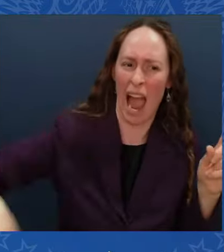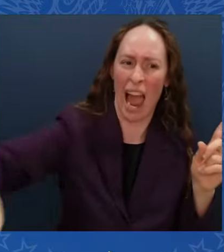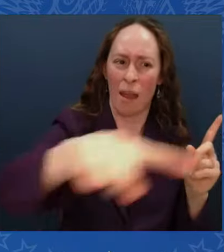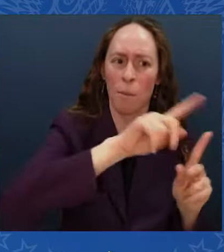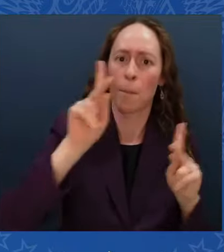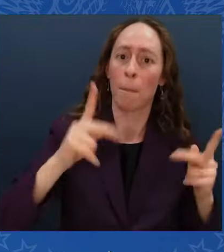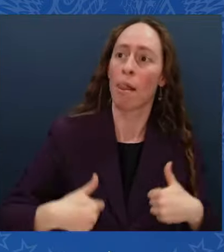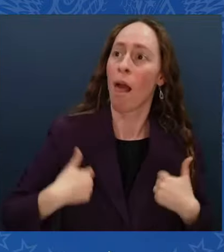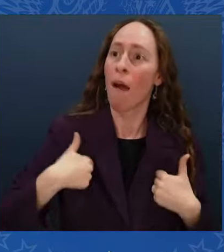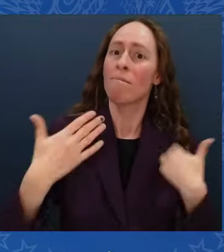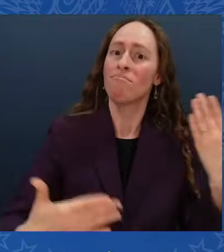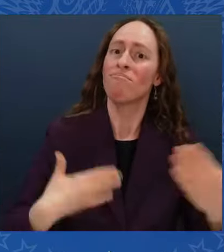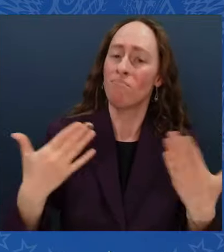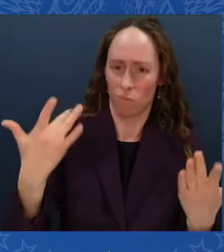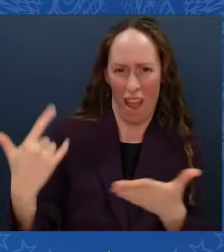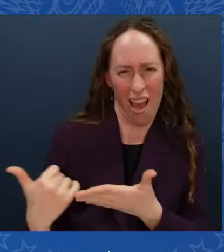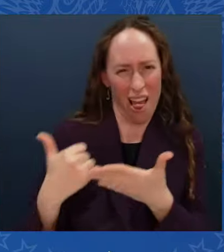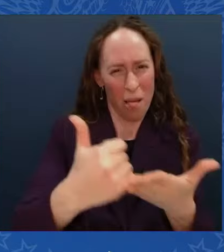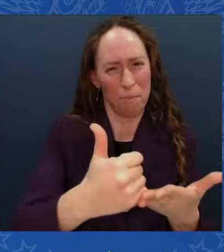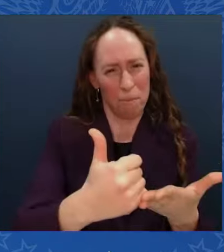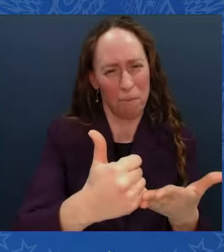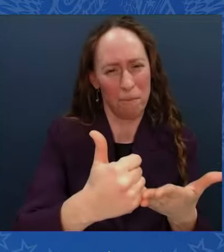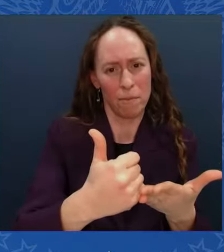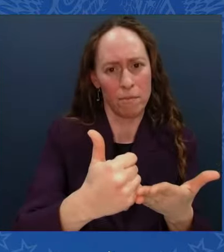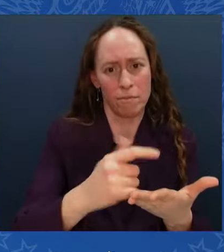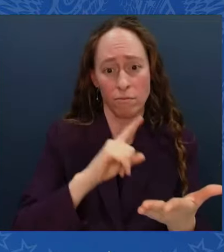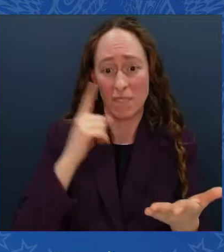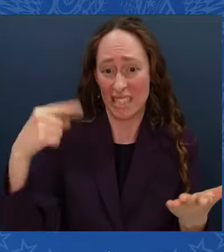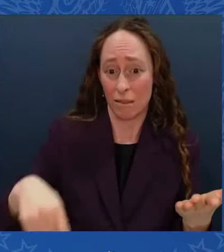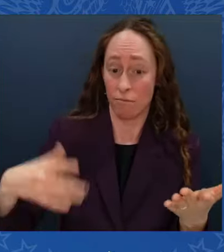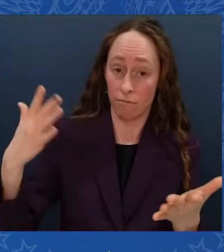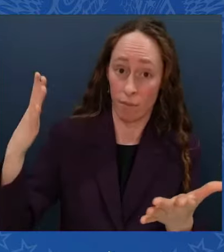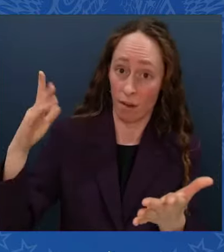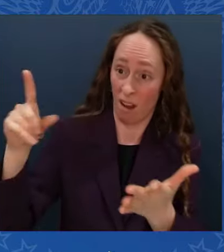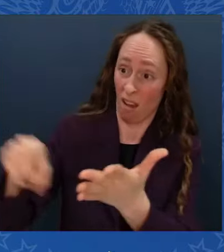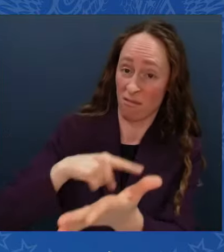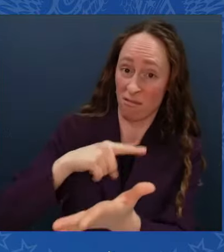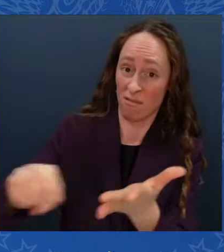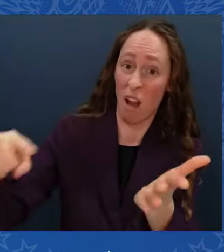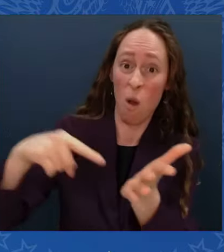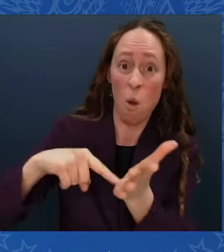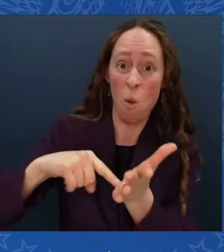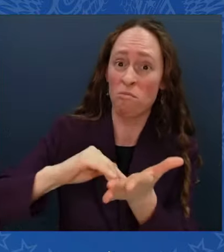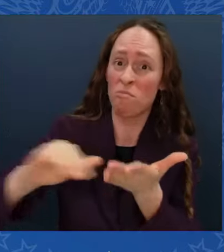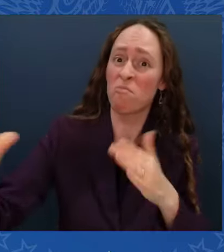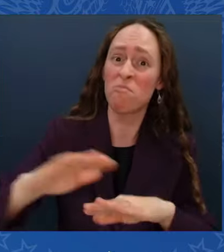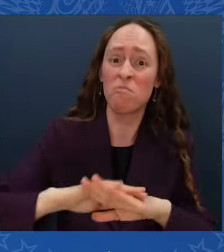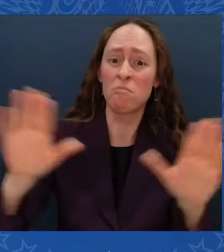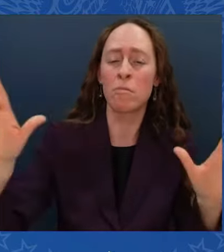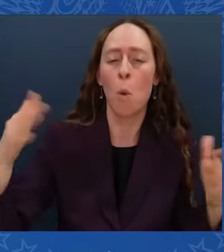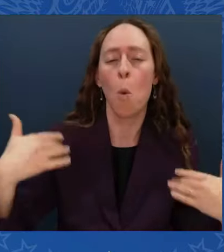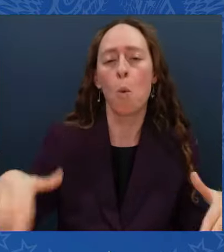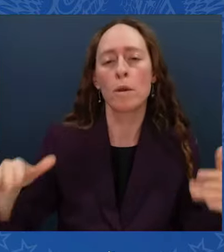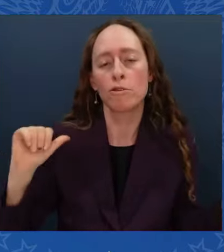will be life changing in and of itself. So again, thank you, Mr. President, for bringing us all together today